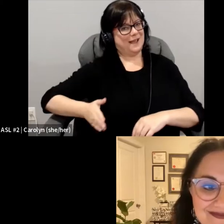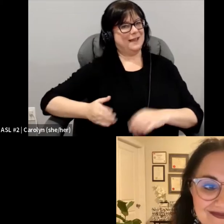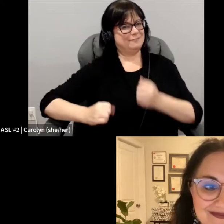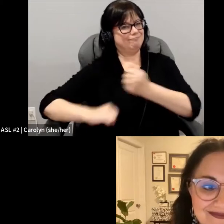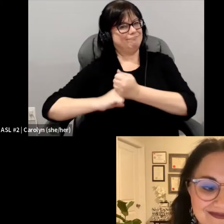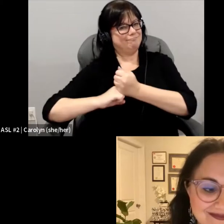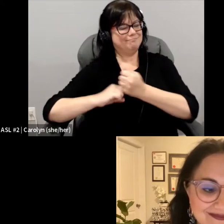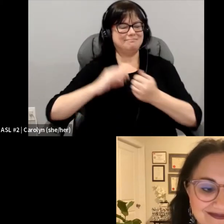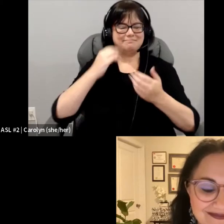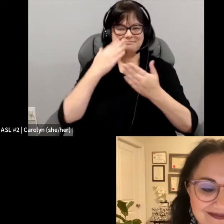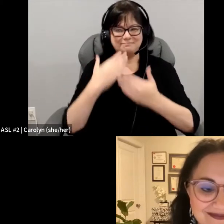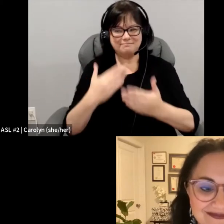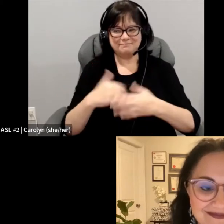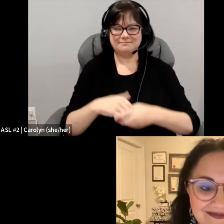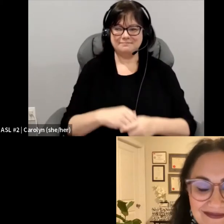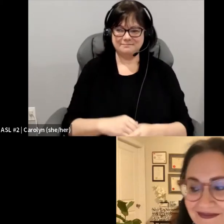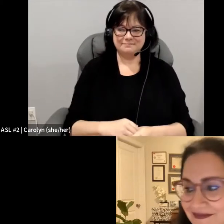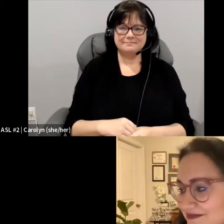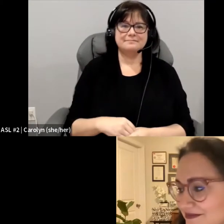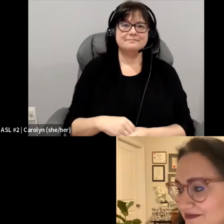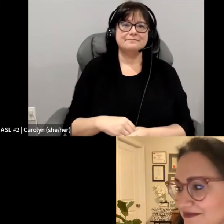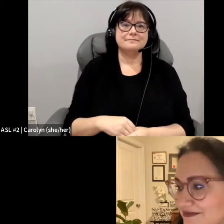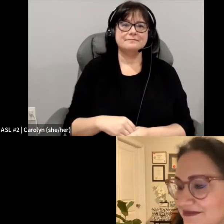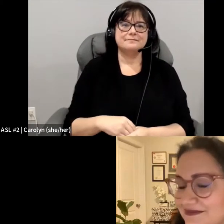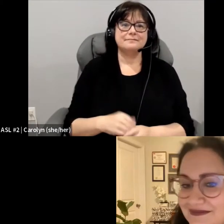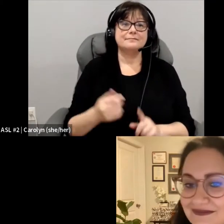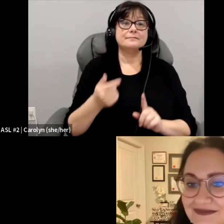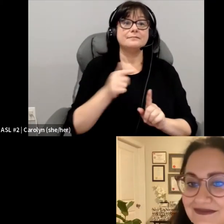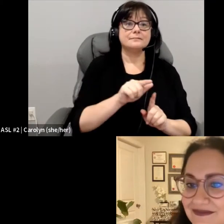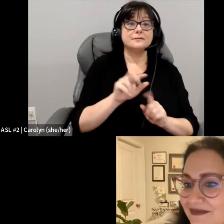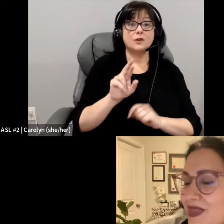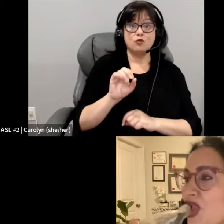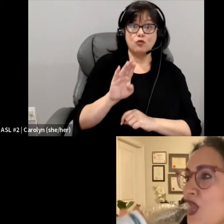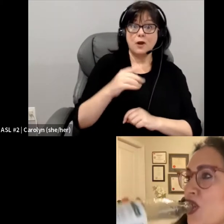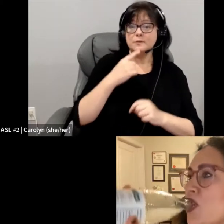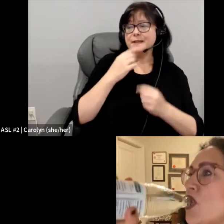THANK YOU SO MUCH FOR THAT, ENA. I'M NOTICING THE TIME.